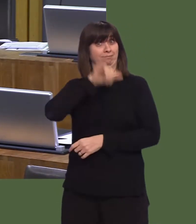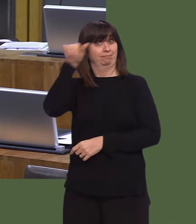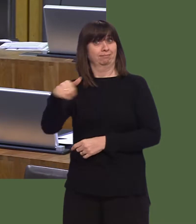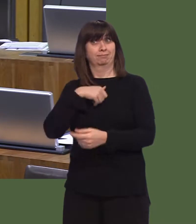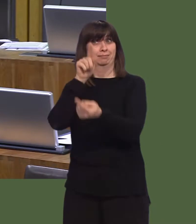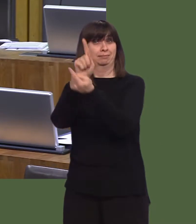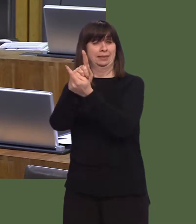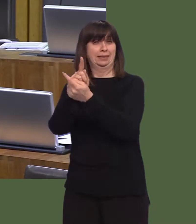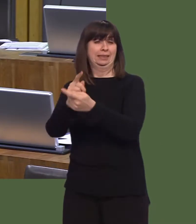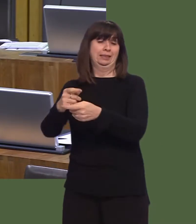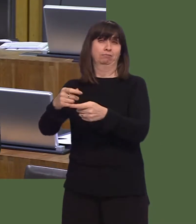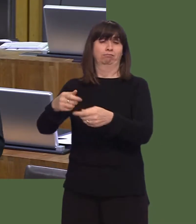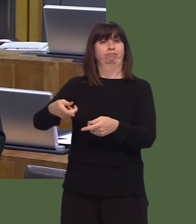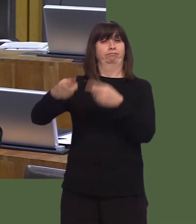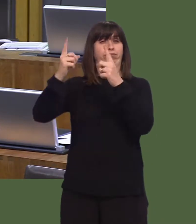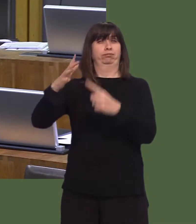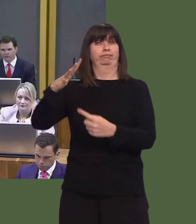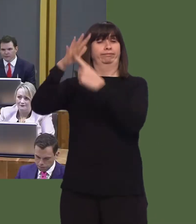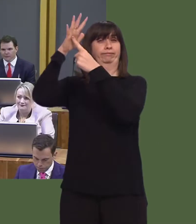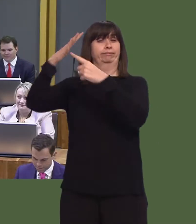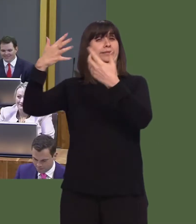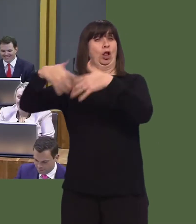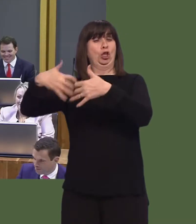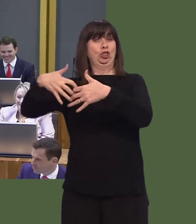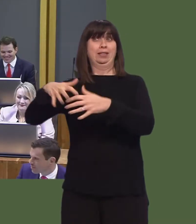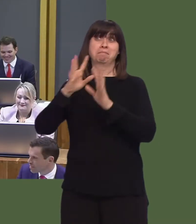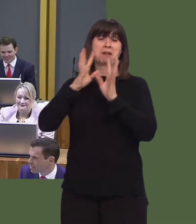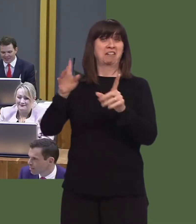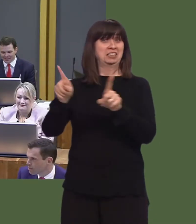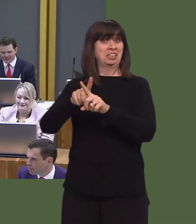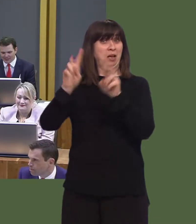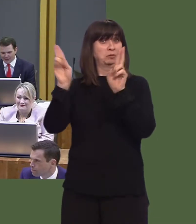arranged by somebody who I was actually in school withóit was that close a relationshipóand